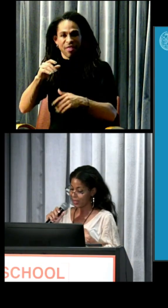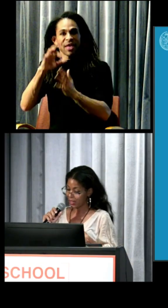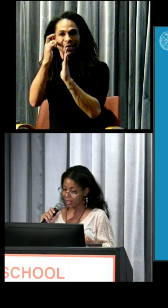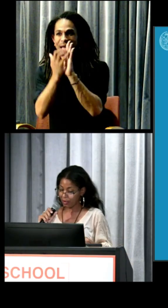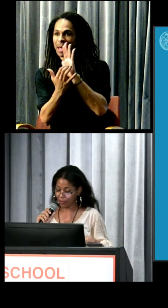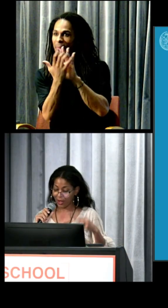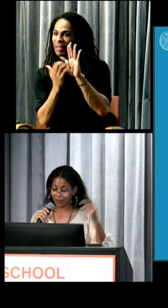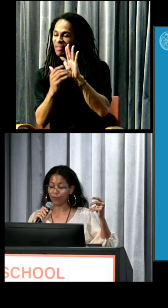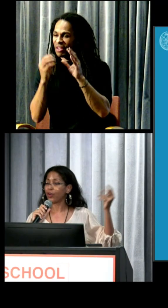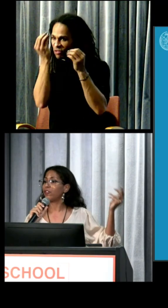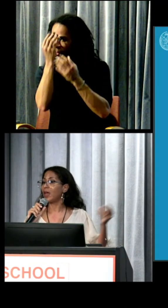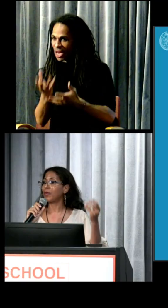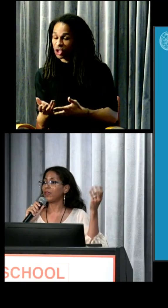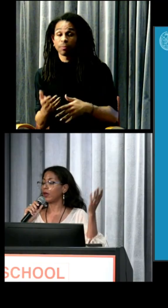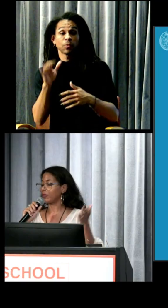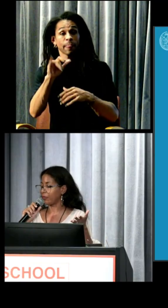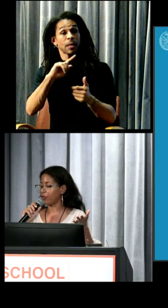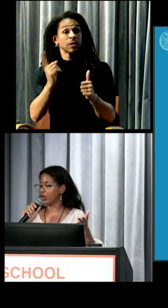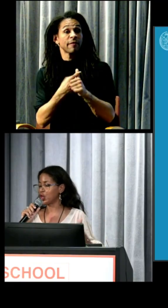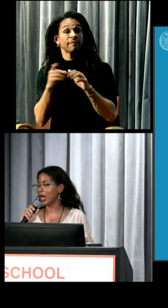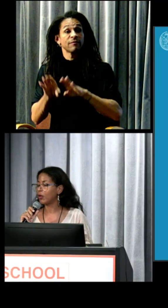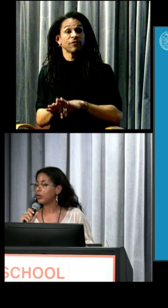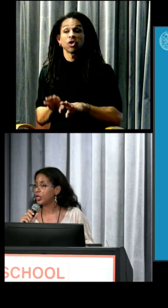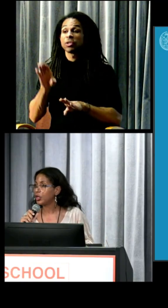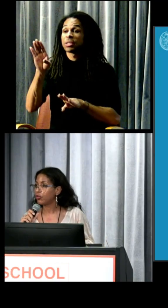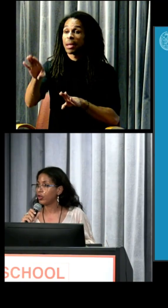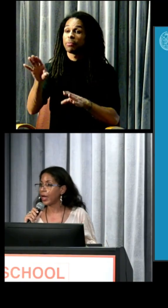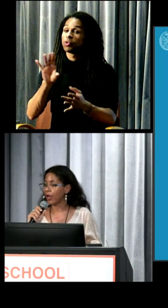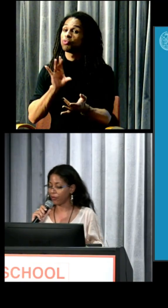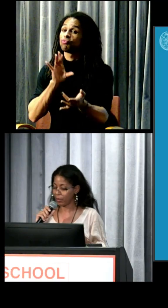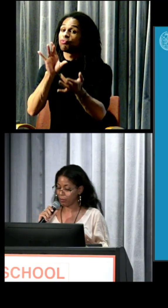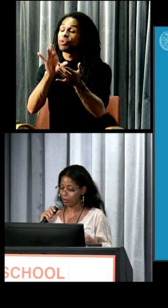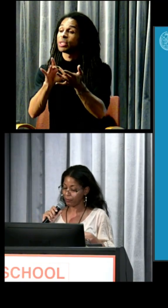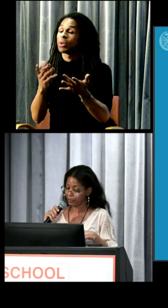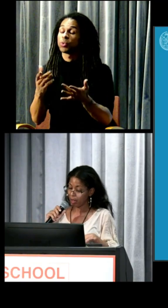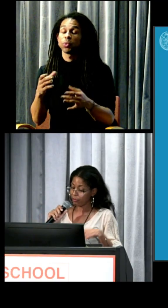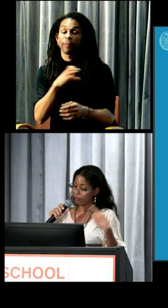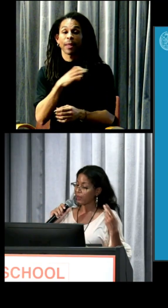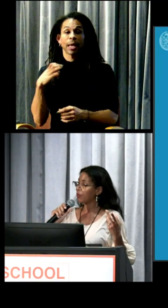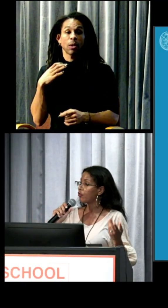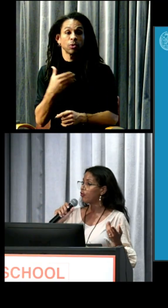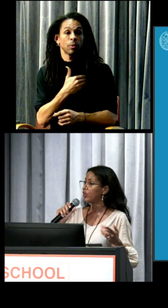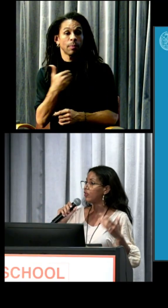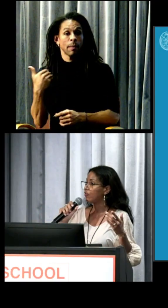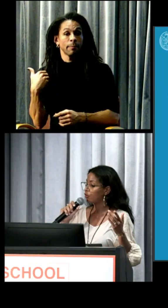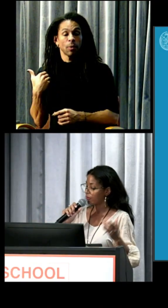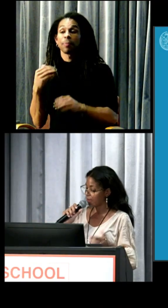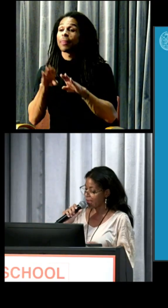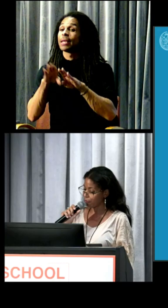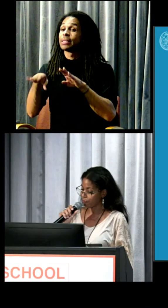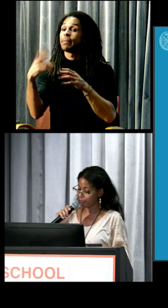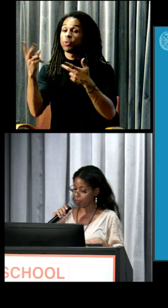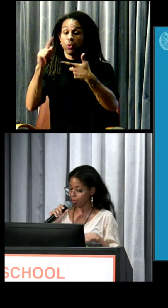You know, but there isn't one comprehensive source of data for pedestrian traffic in New York. How would you define that?